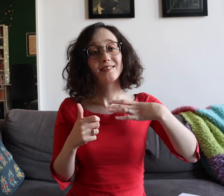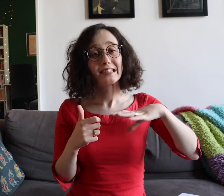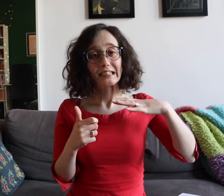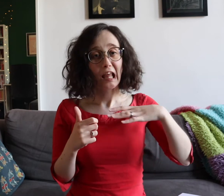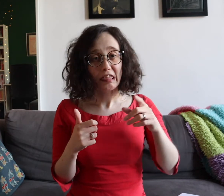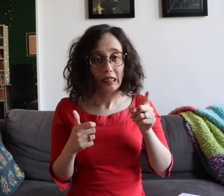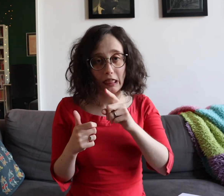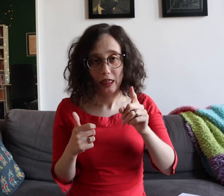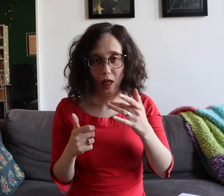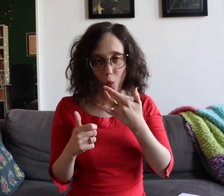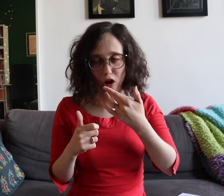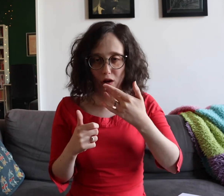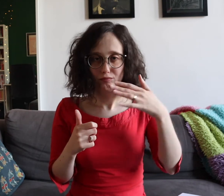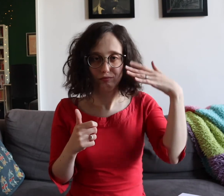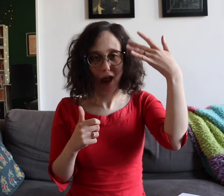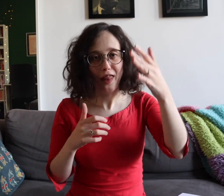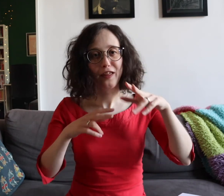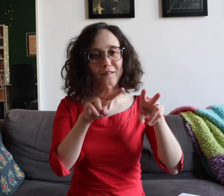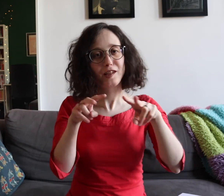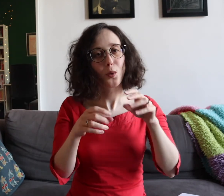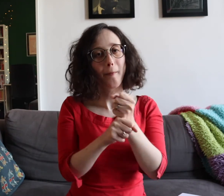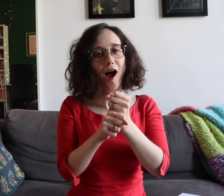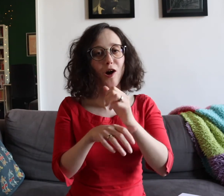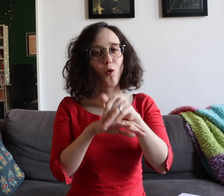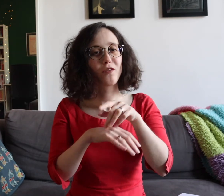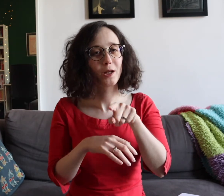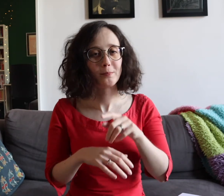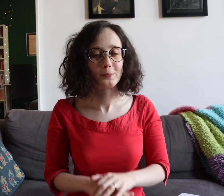If you're interested, I'll definitely make a video about this later.